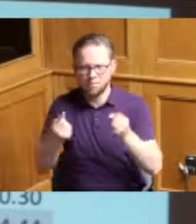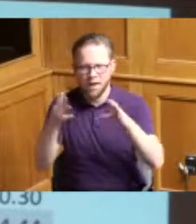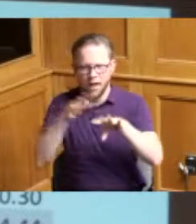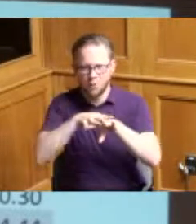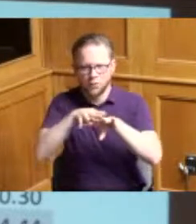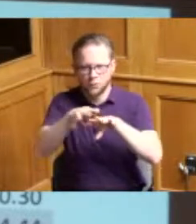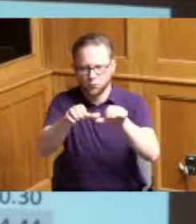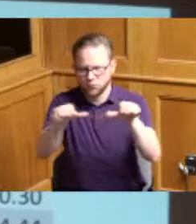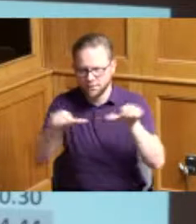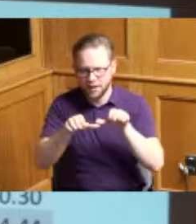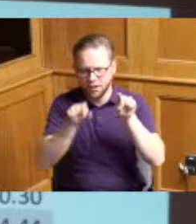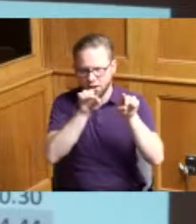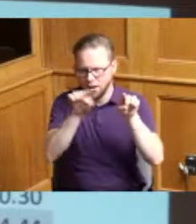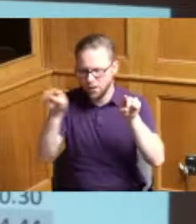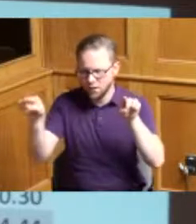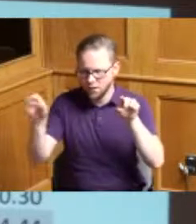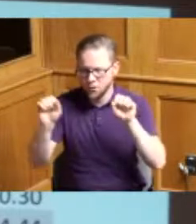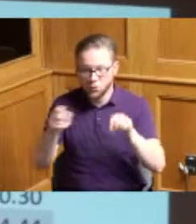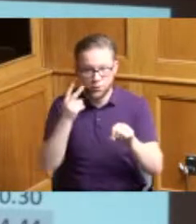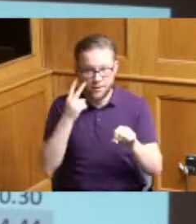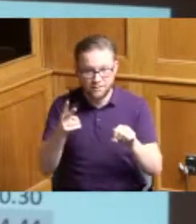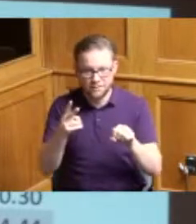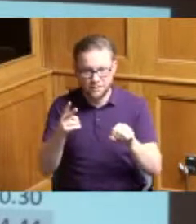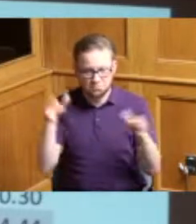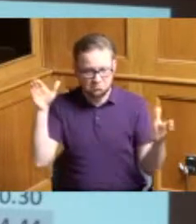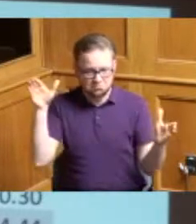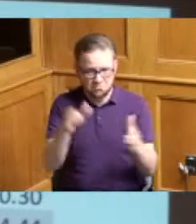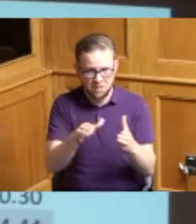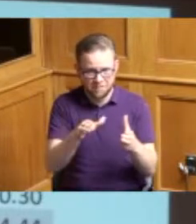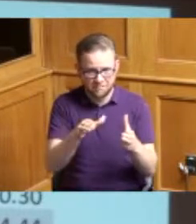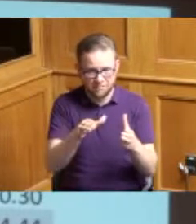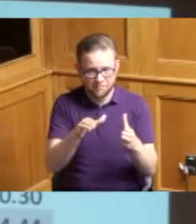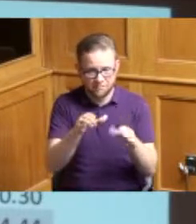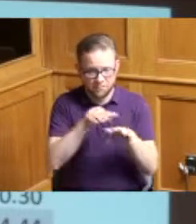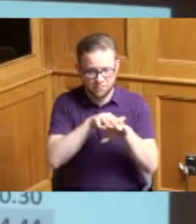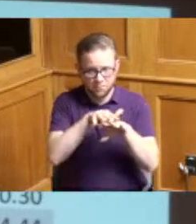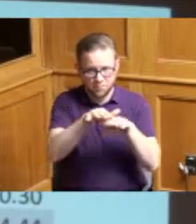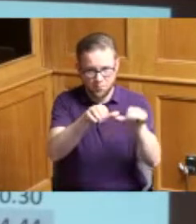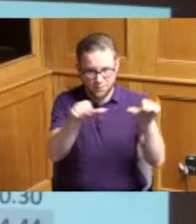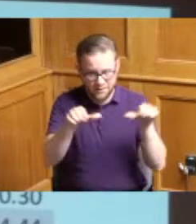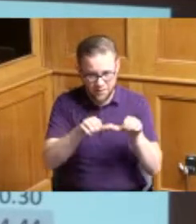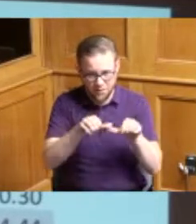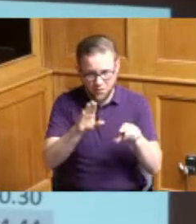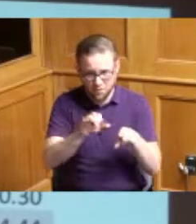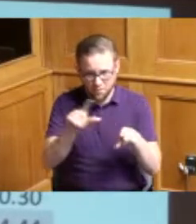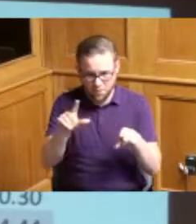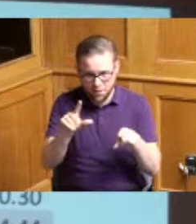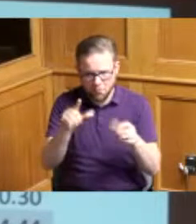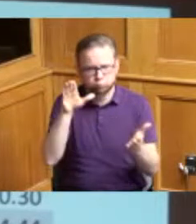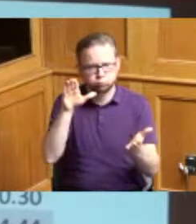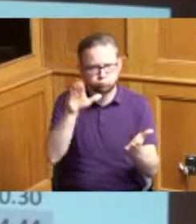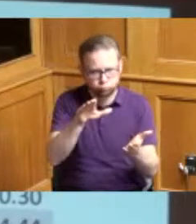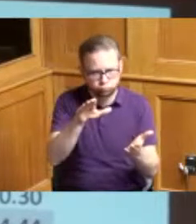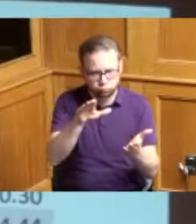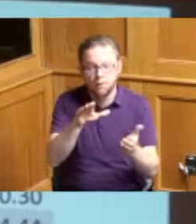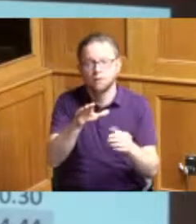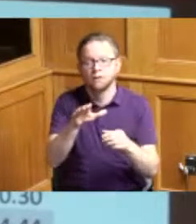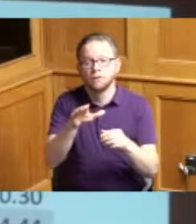then so you can see with a smaller impervious area there's a bill reduction and then with a higher